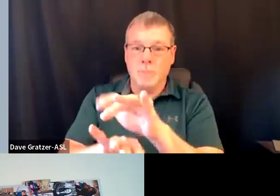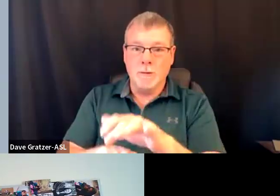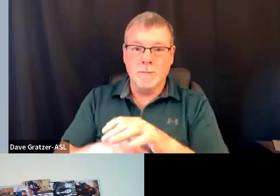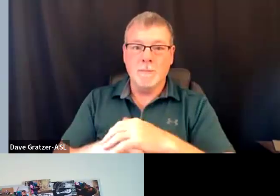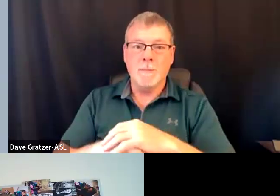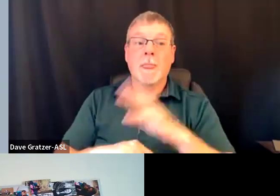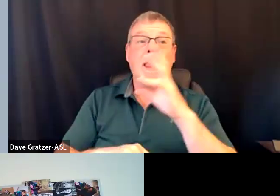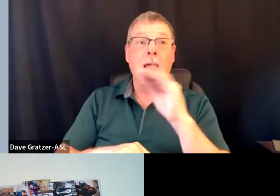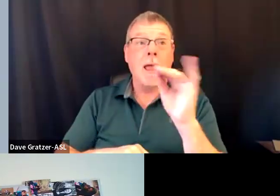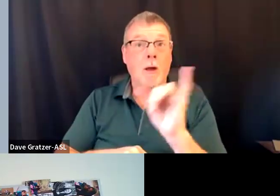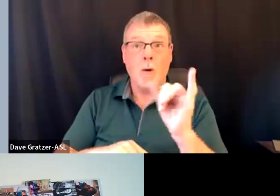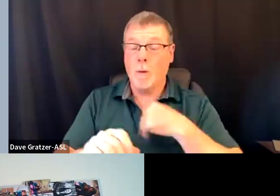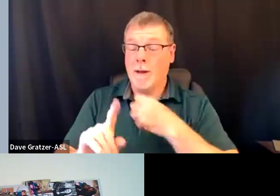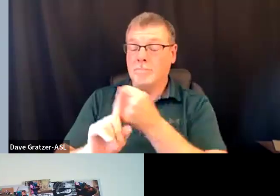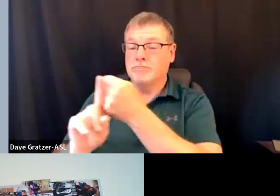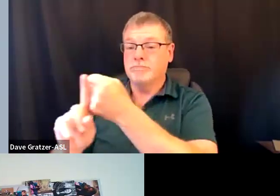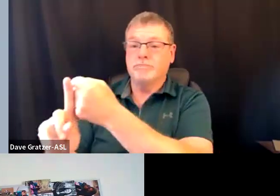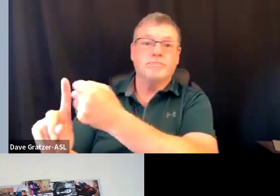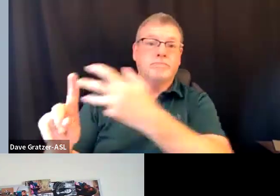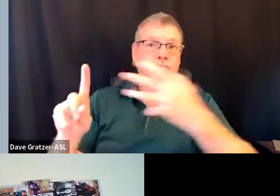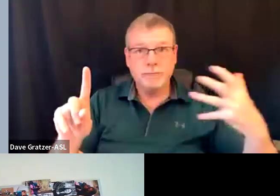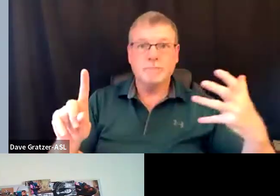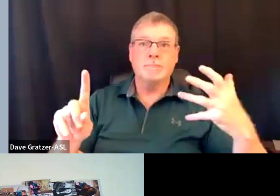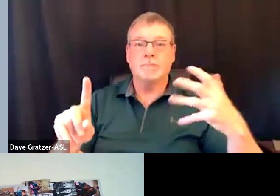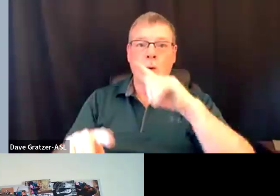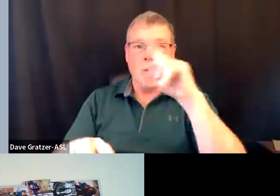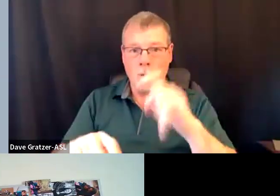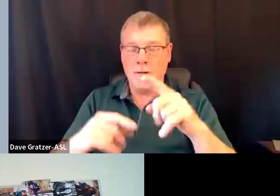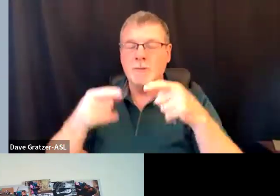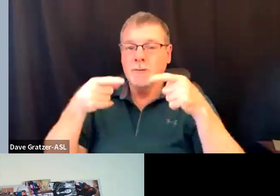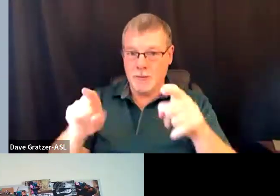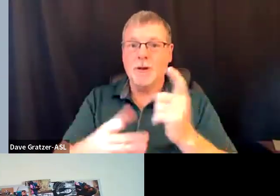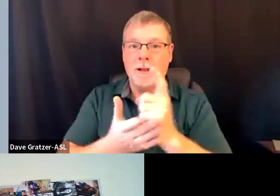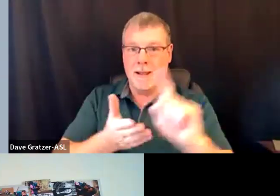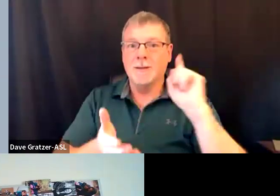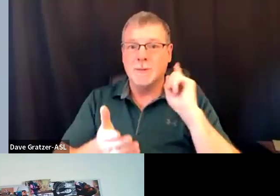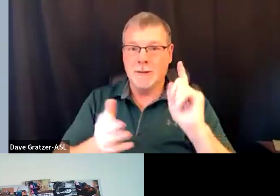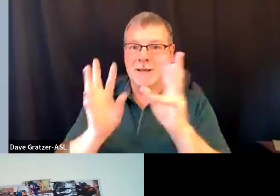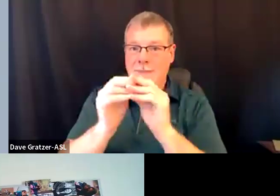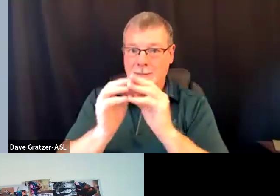We also got a lot of really great questions during the webinar last week. And so Alissa and I picked a few